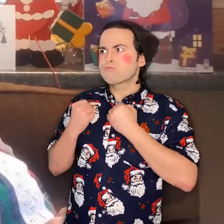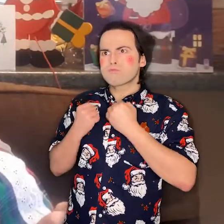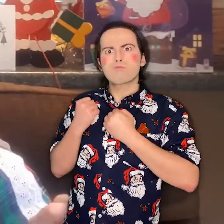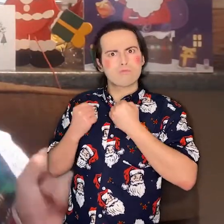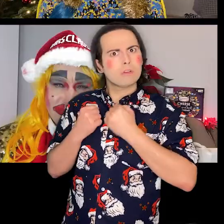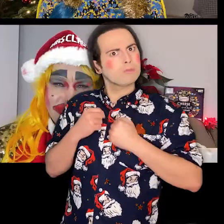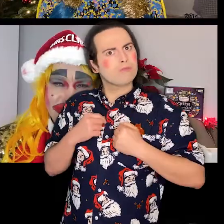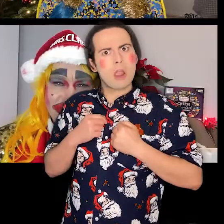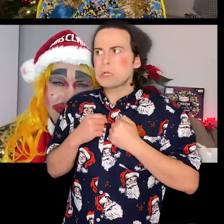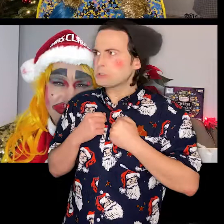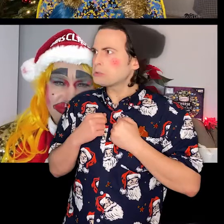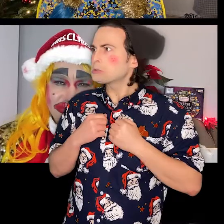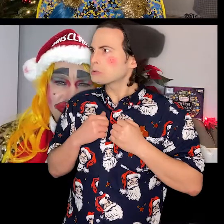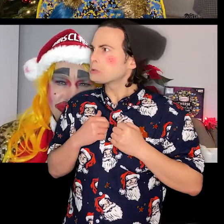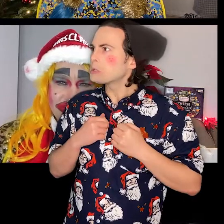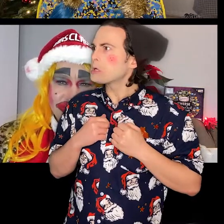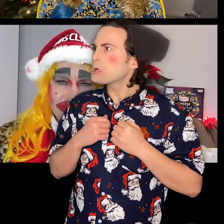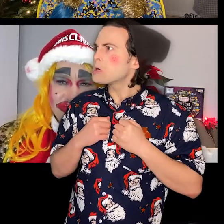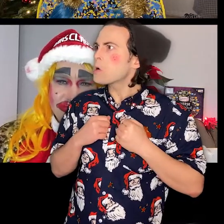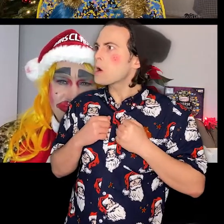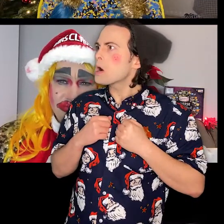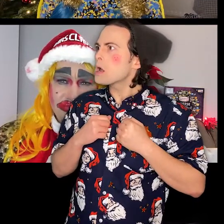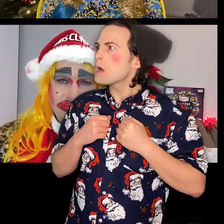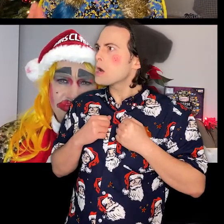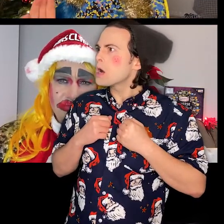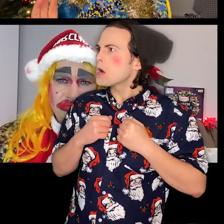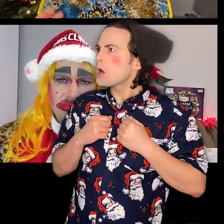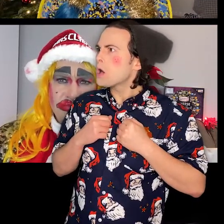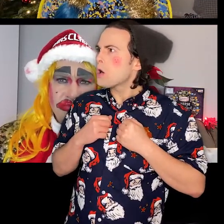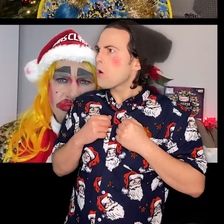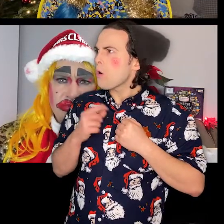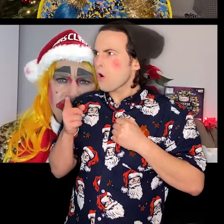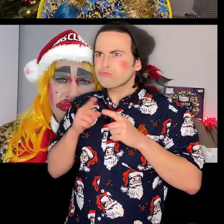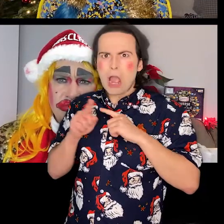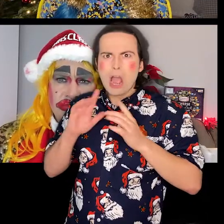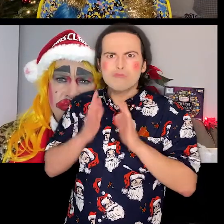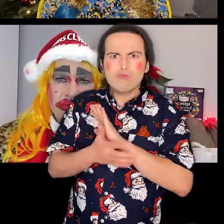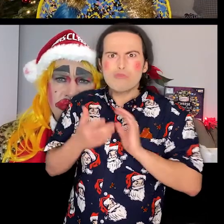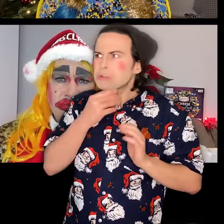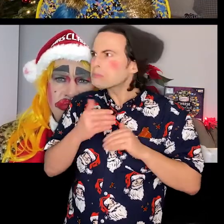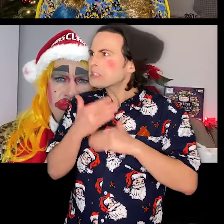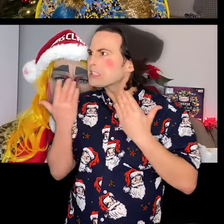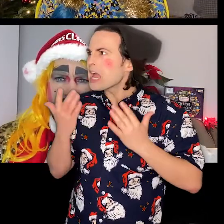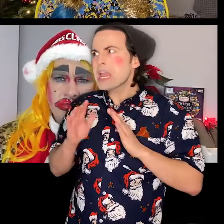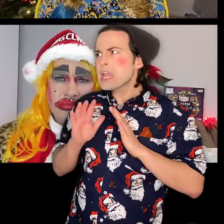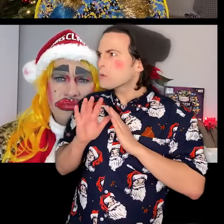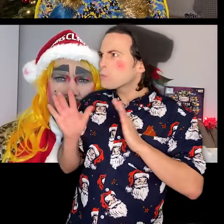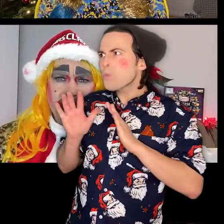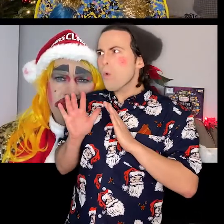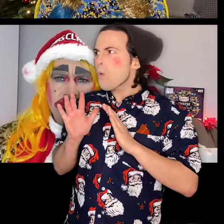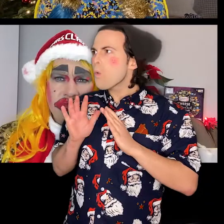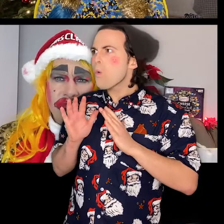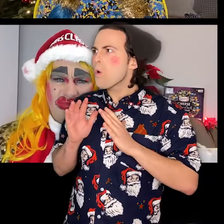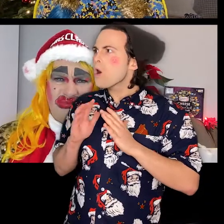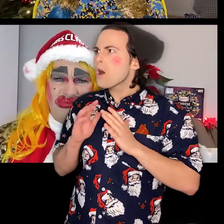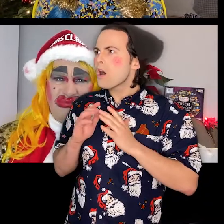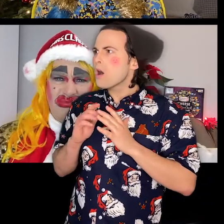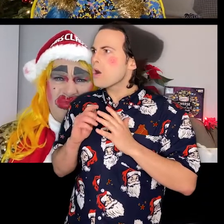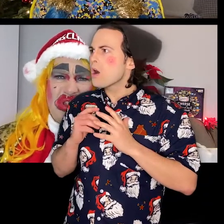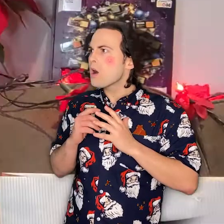Judy - Just you try it Dame Helen St Mirren or i'll put a Paisley pattern all over your coupon.